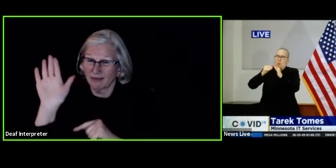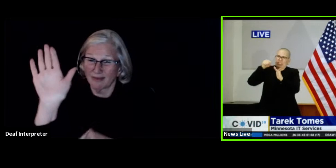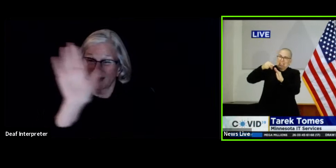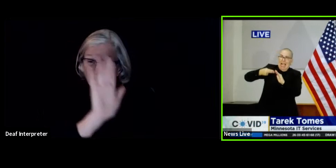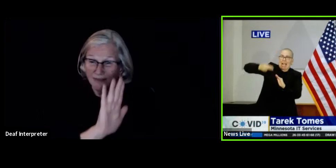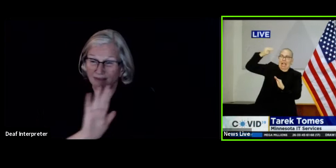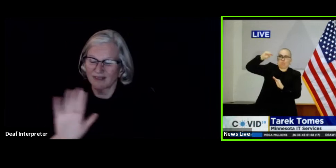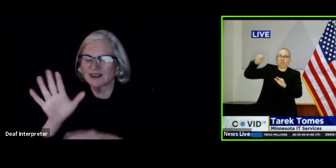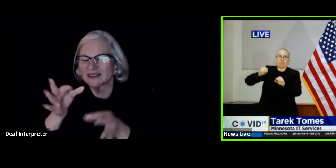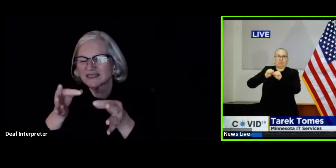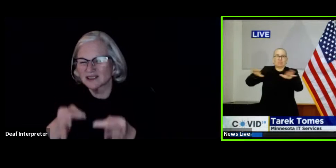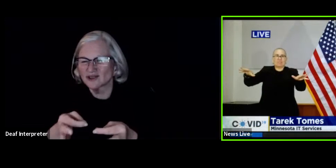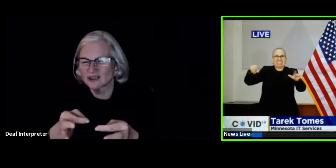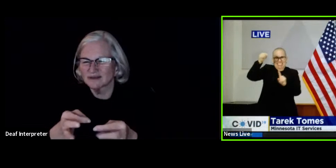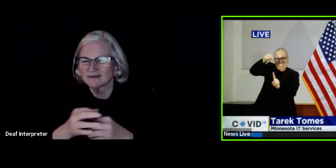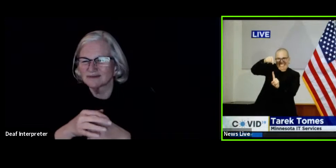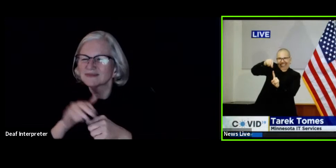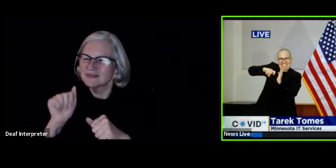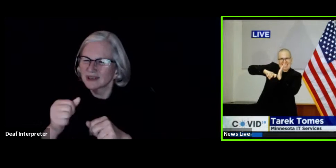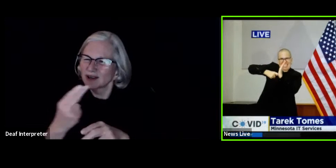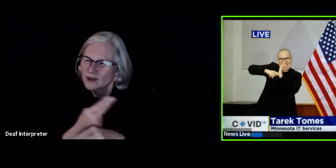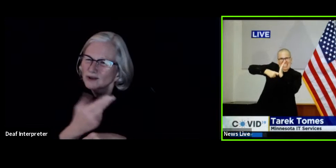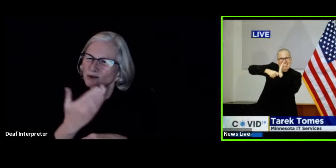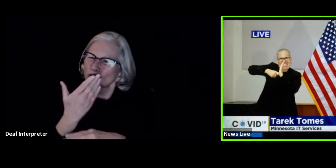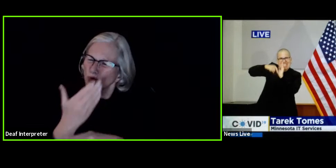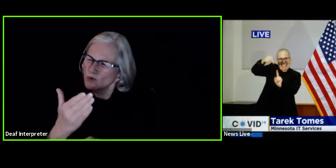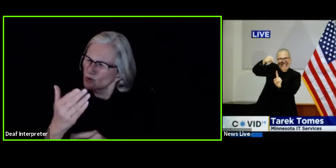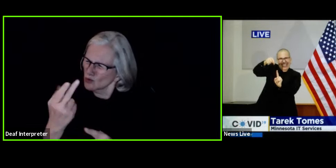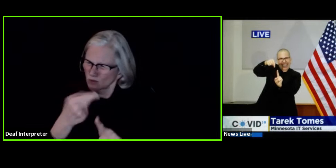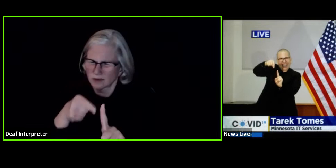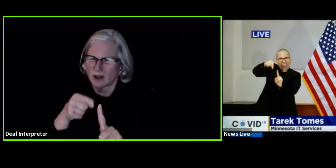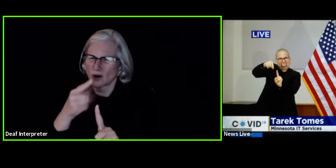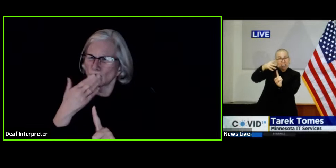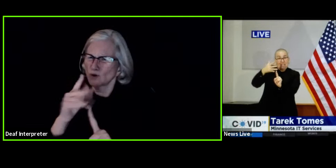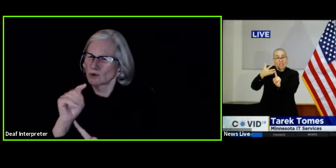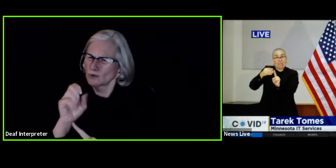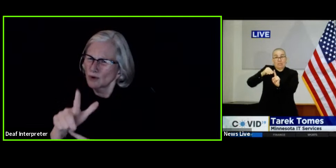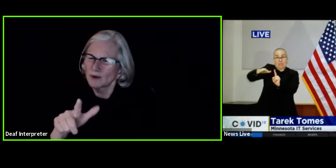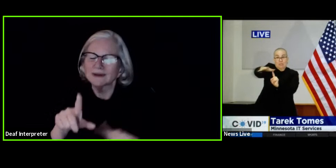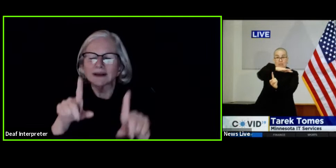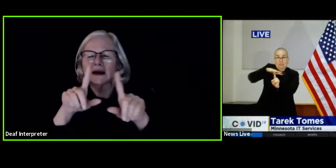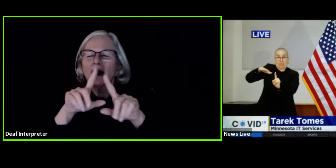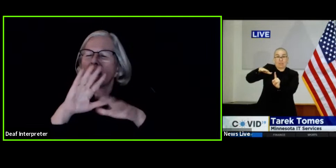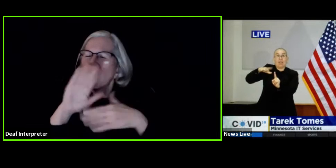THIS IS A TOOL TO ADD ALONG WITH SOCIAL DISTANCING, TESTING, QUARANTINING, MASKING, THAT THEY